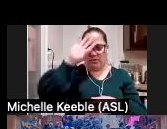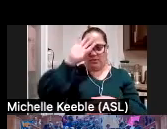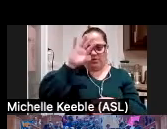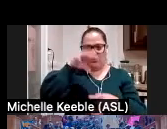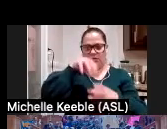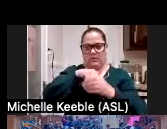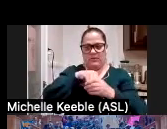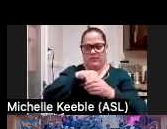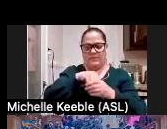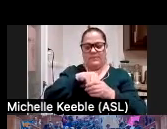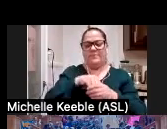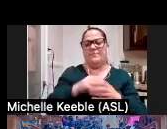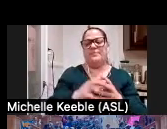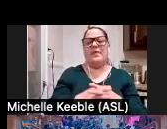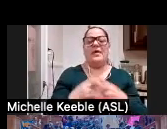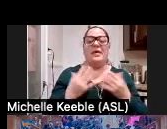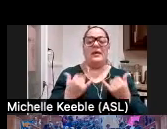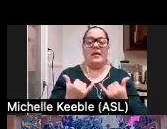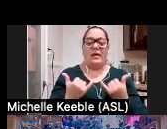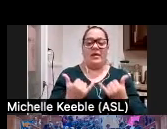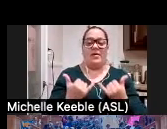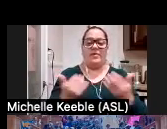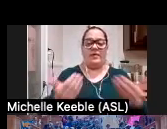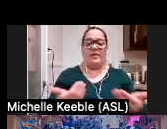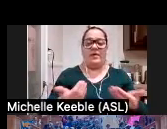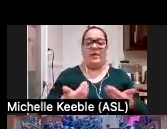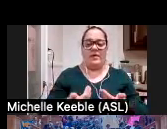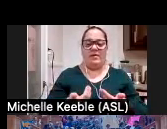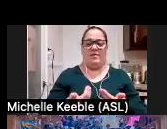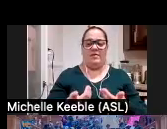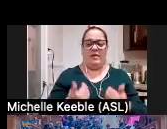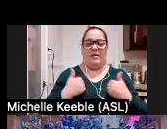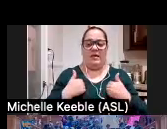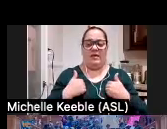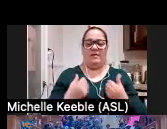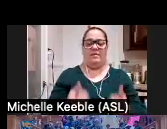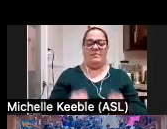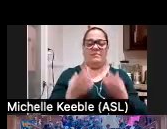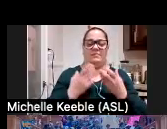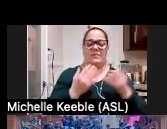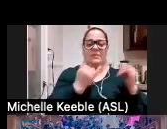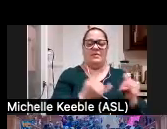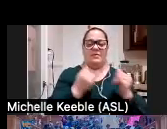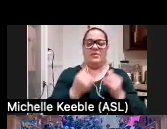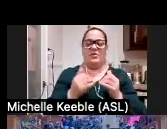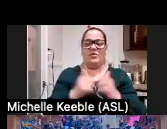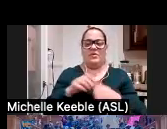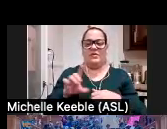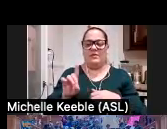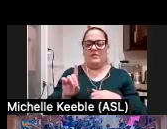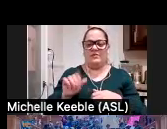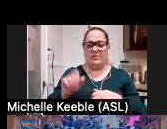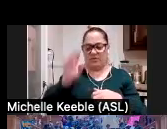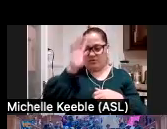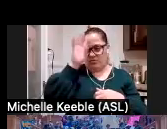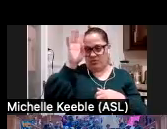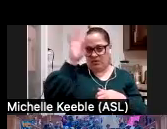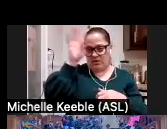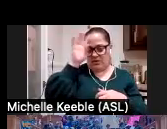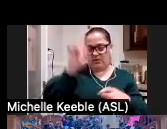Um and now they hire and have many individuals with disabilities that create different items. Um,